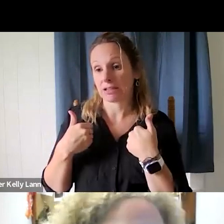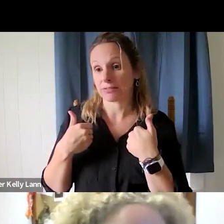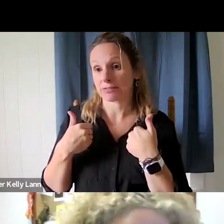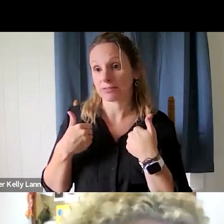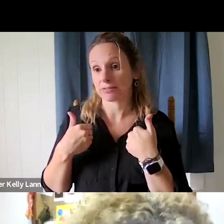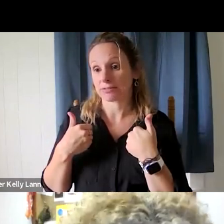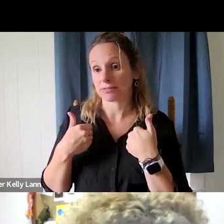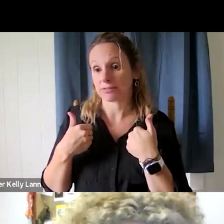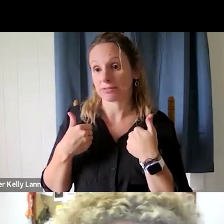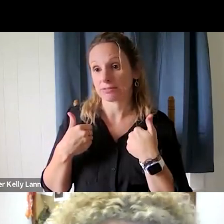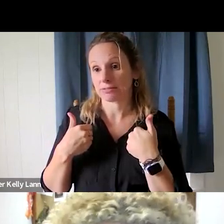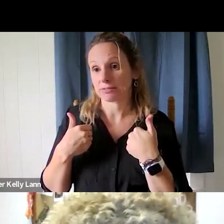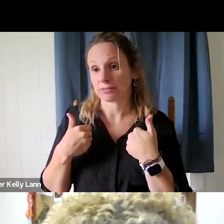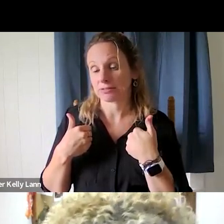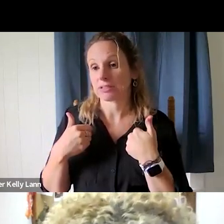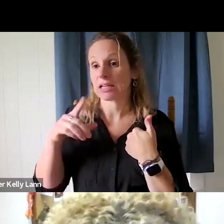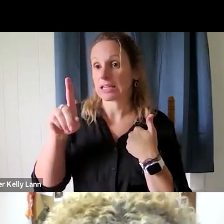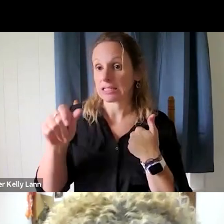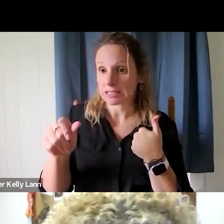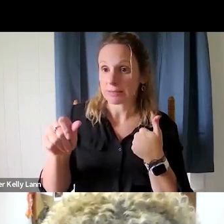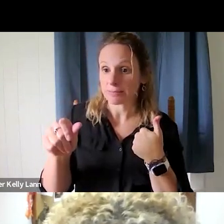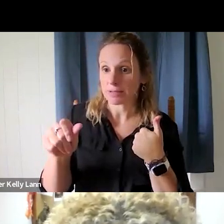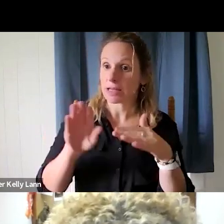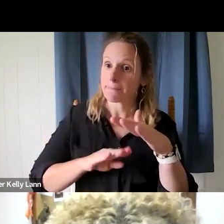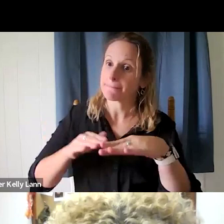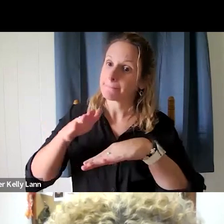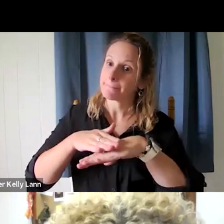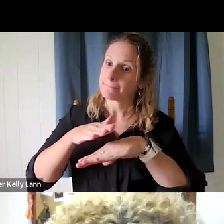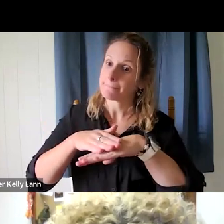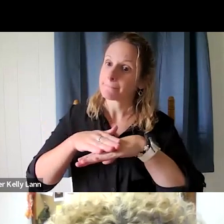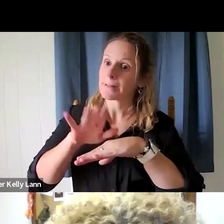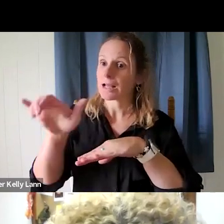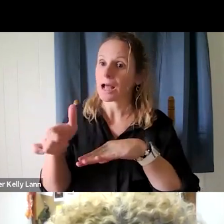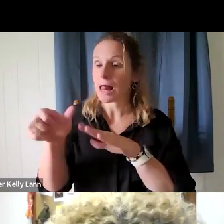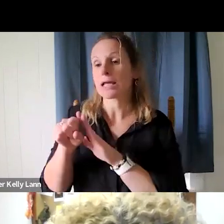would they still be eligible for disability based on the other symptoms they're experiencing